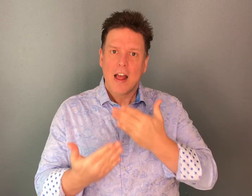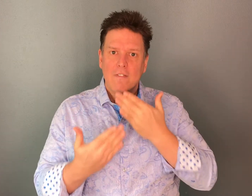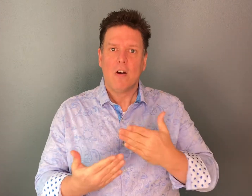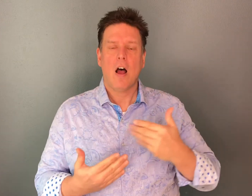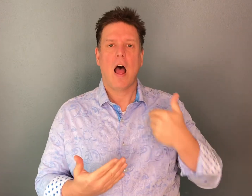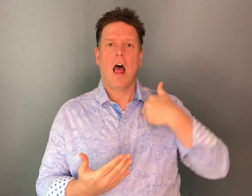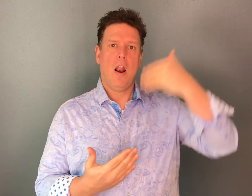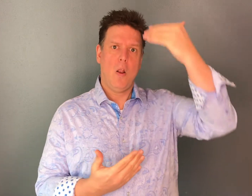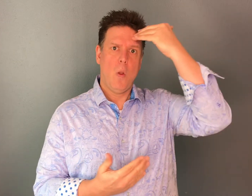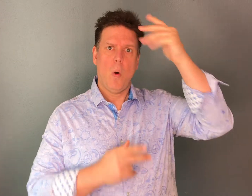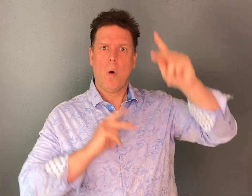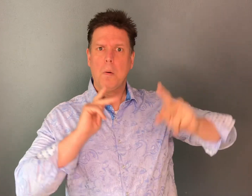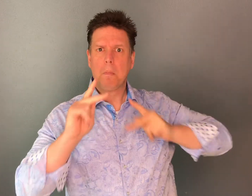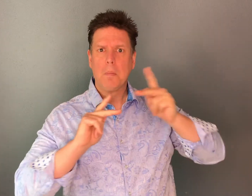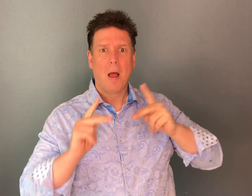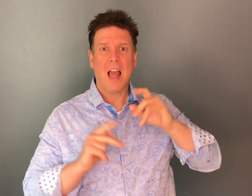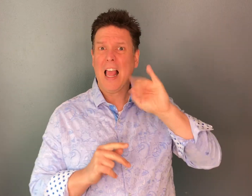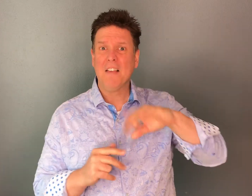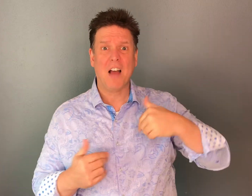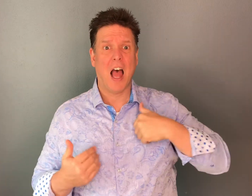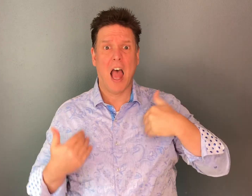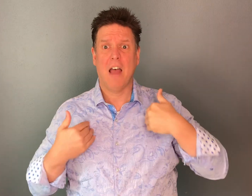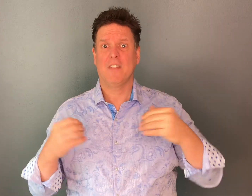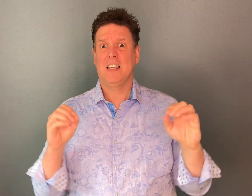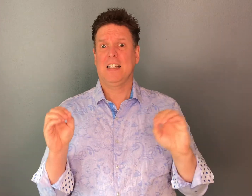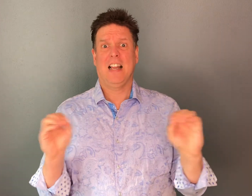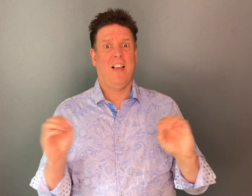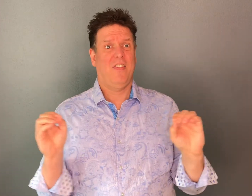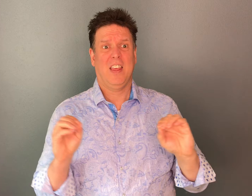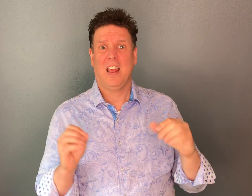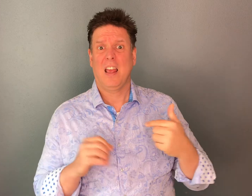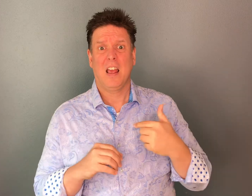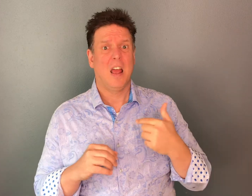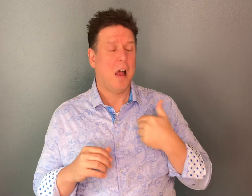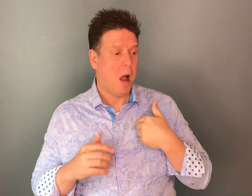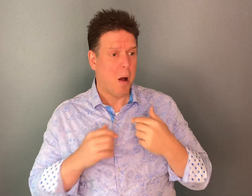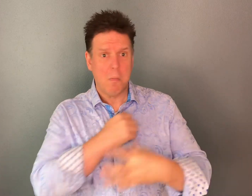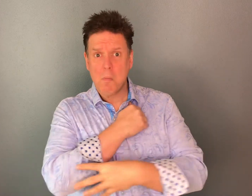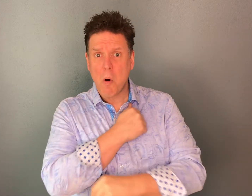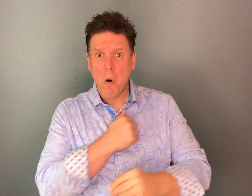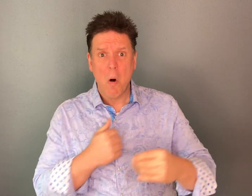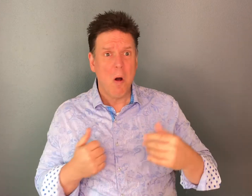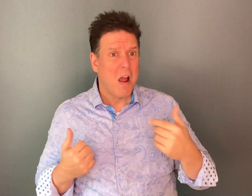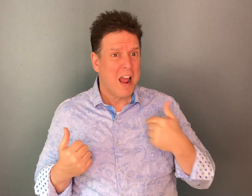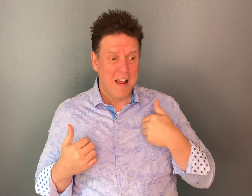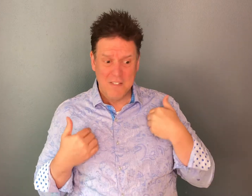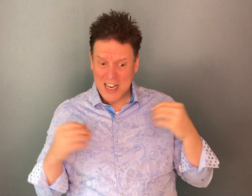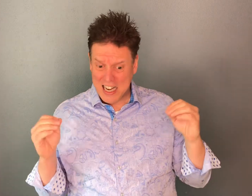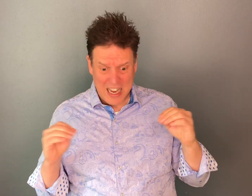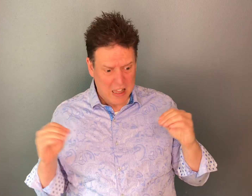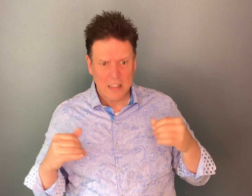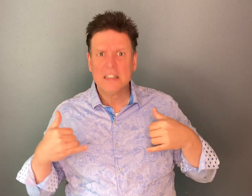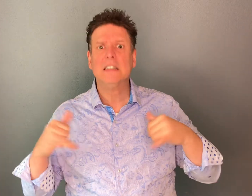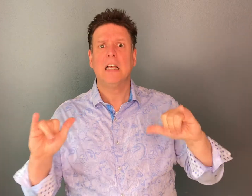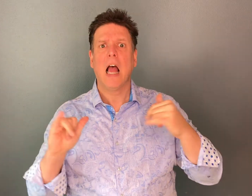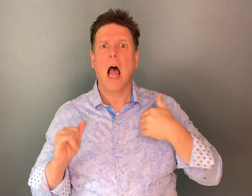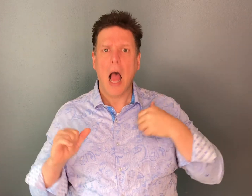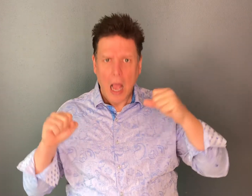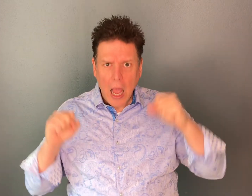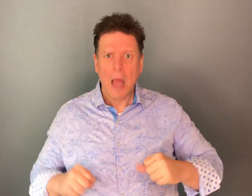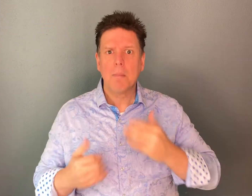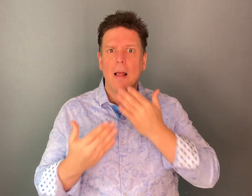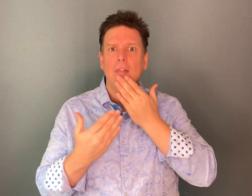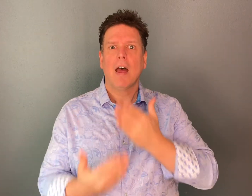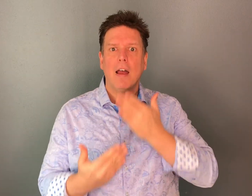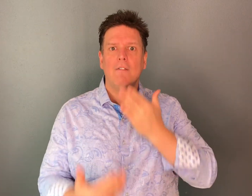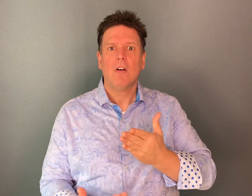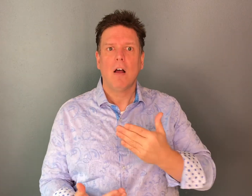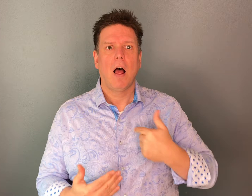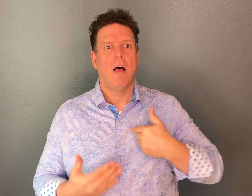thankful even if I had nothing and I was very poor I could still be thankful.